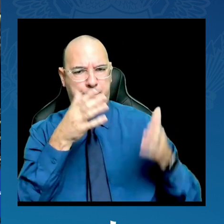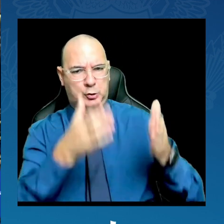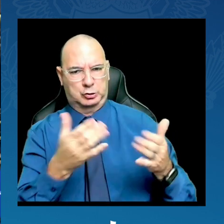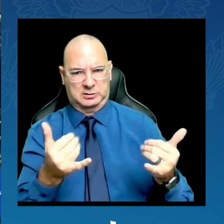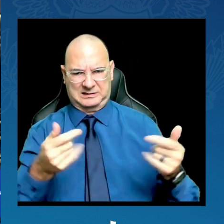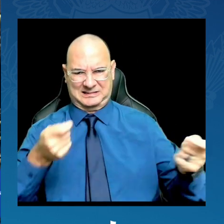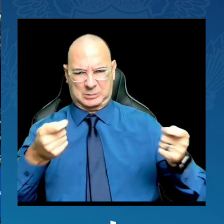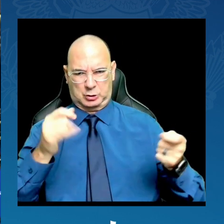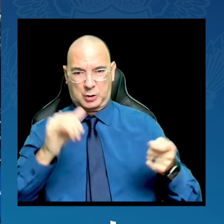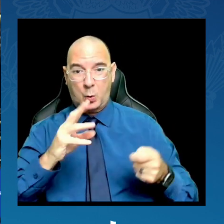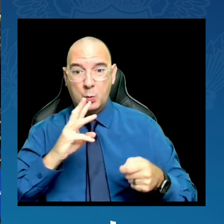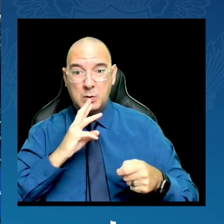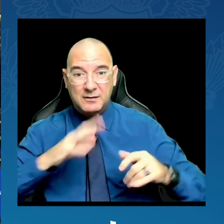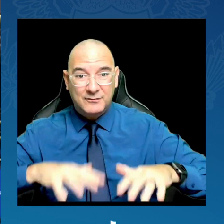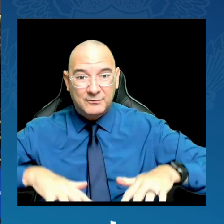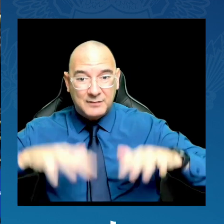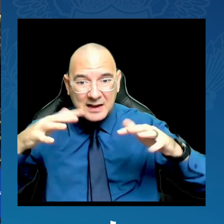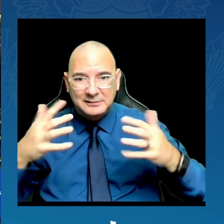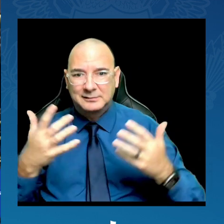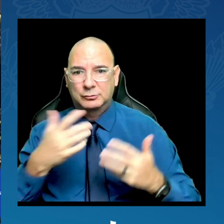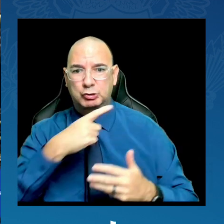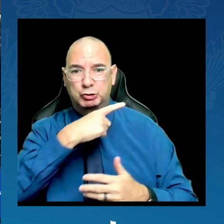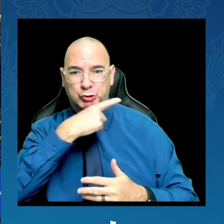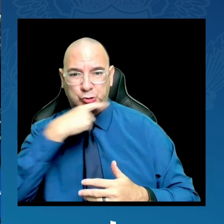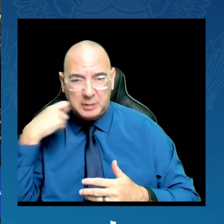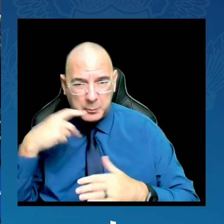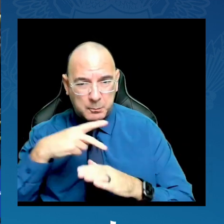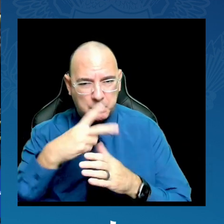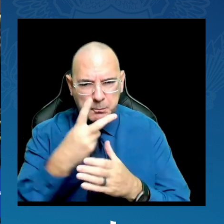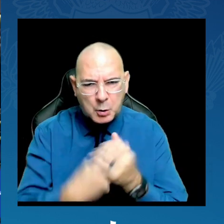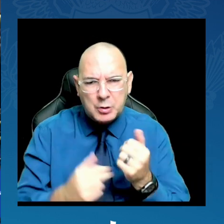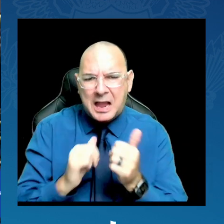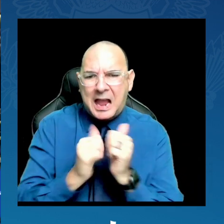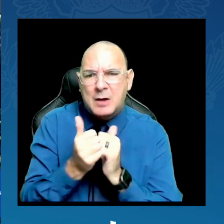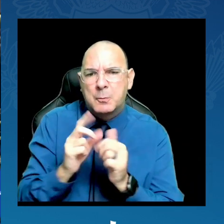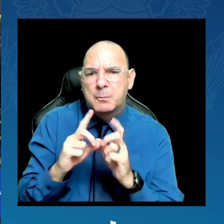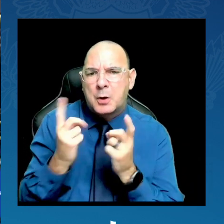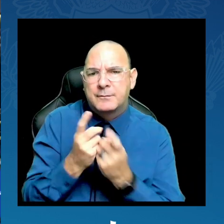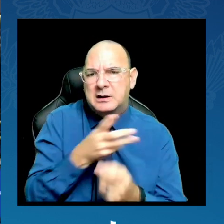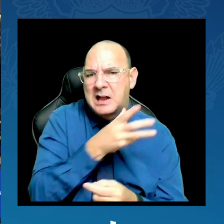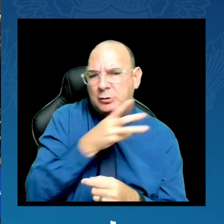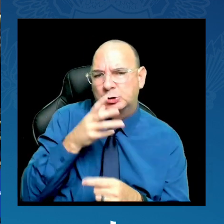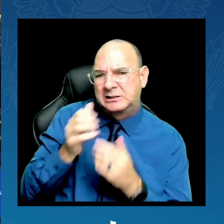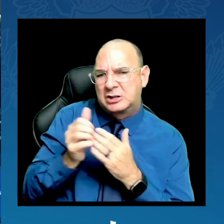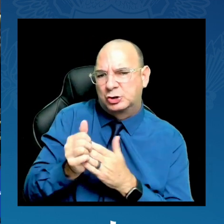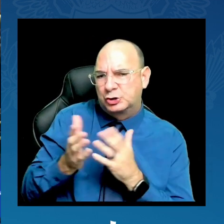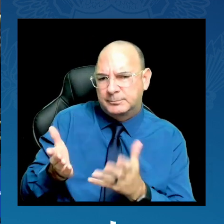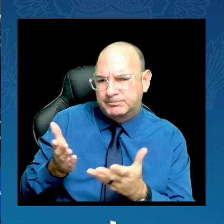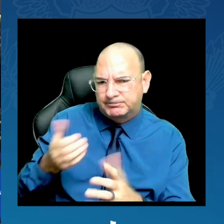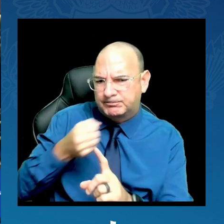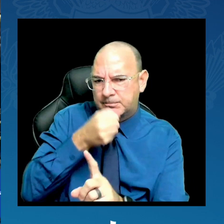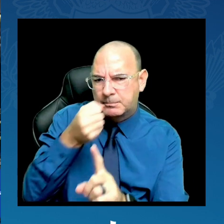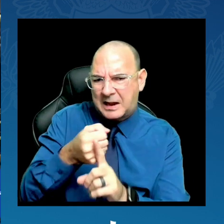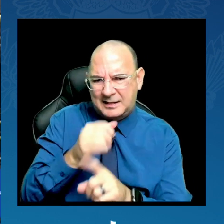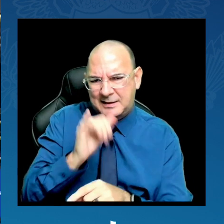Can you talk a little bit about how the Department of Agriculture in your leadership is having an impact on that? Deputy Secretary Brown: Yes. First of all, congratulations to you